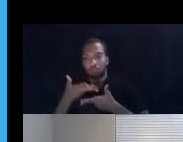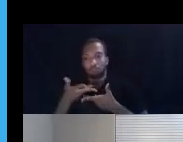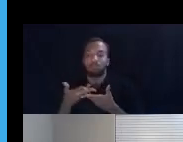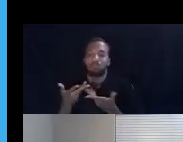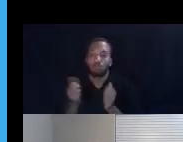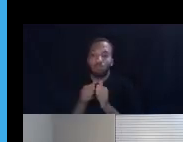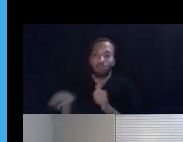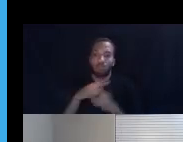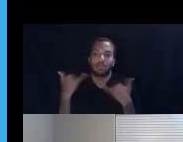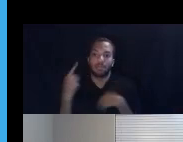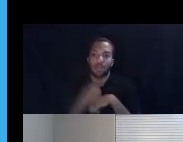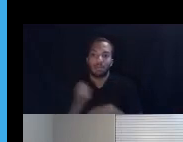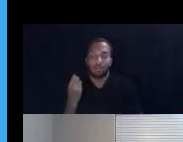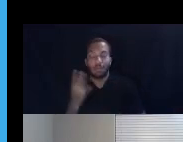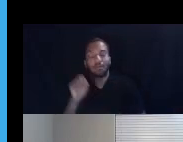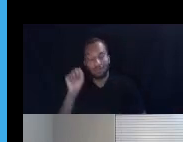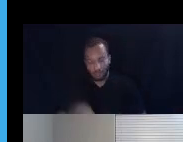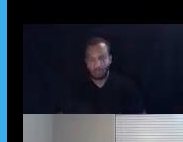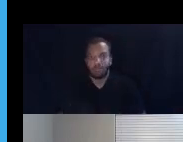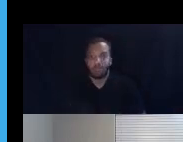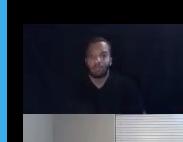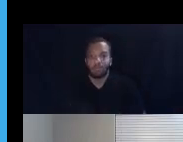So yes, I'll leave it at that.